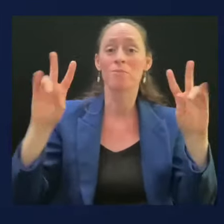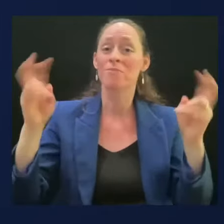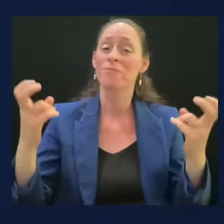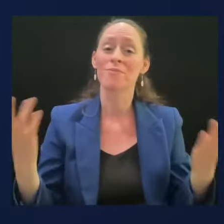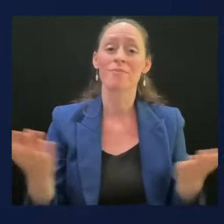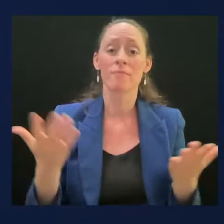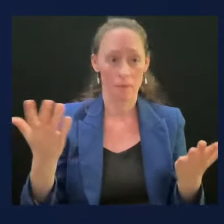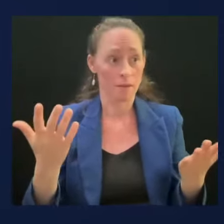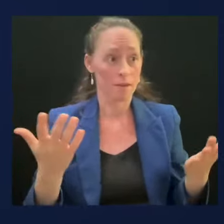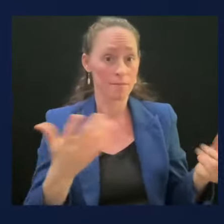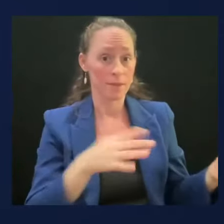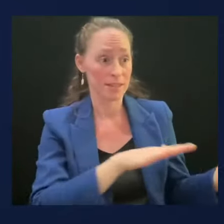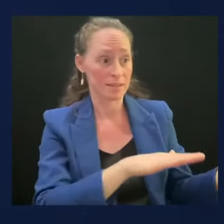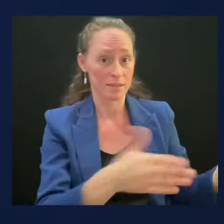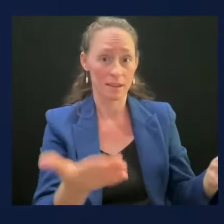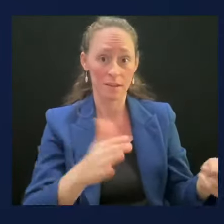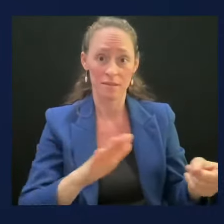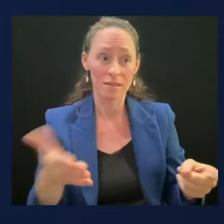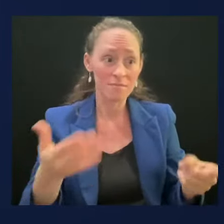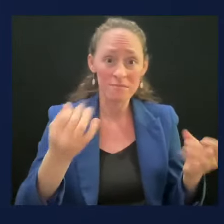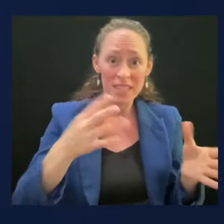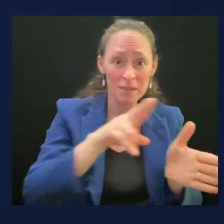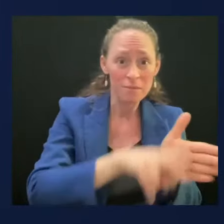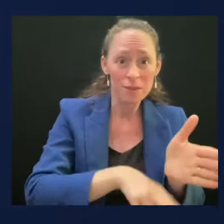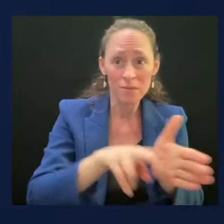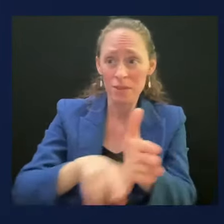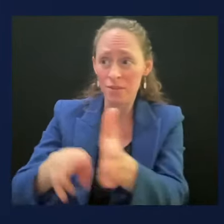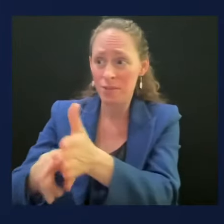whom we honor today, did not give their lives in vain.